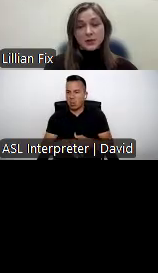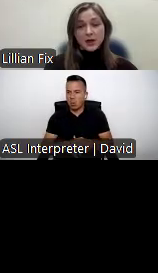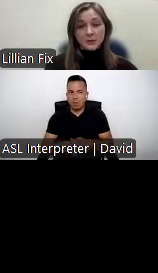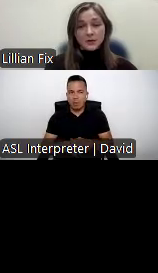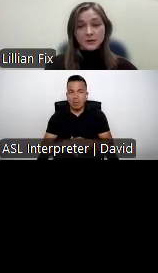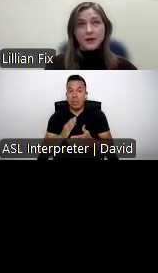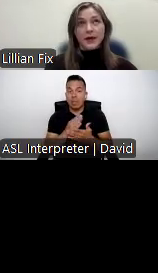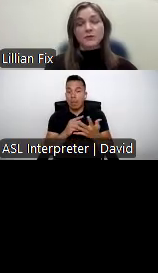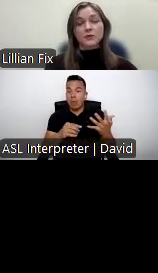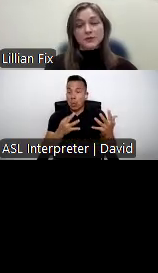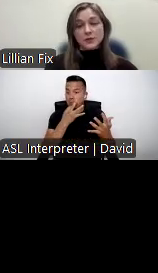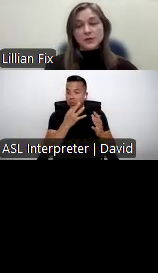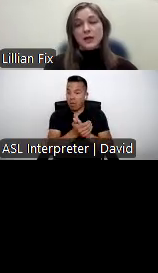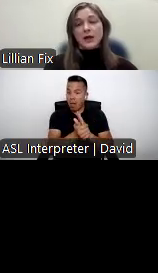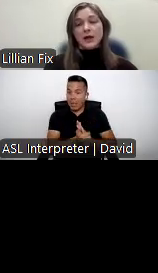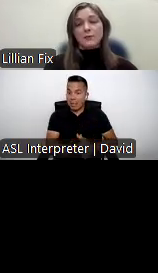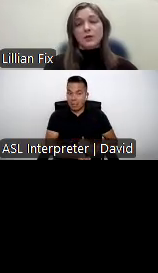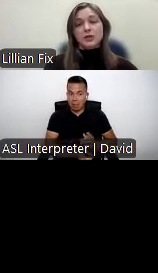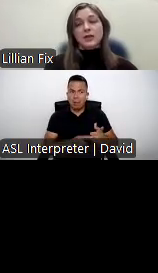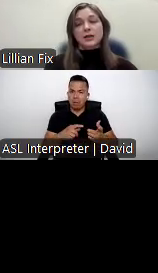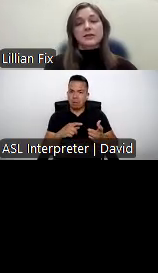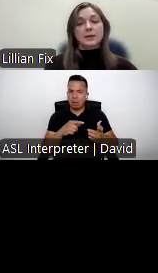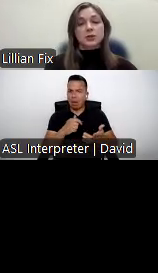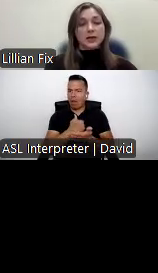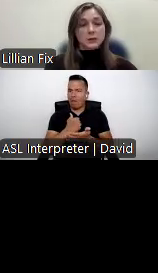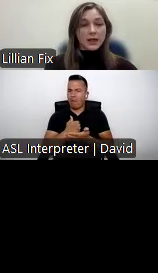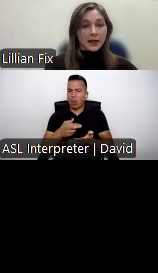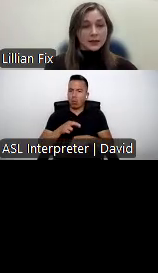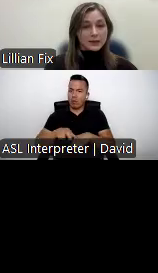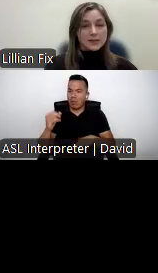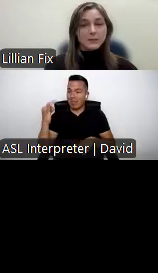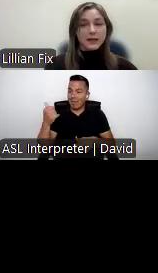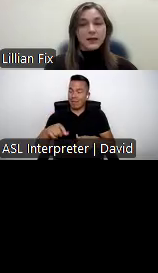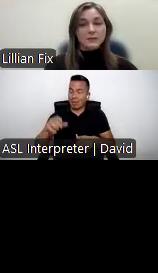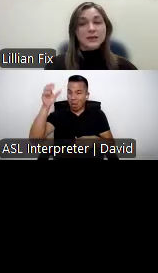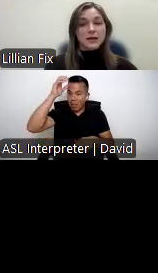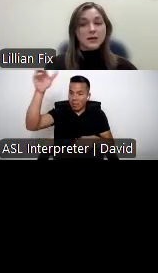can also be helpful or a helpful resource when trying to conceptualize what AI literacy might